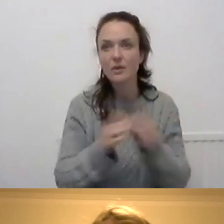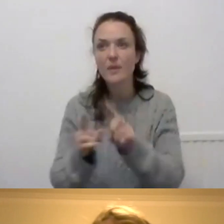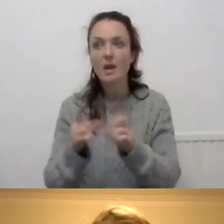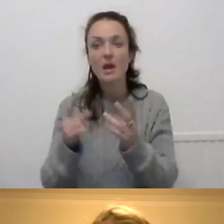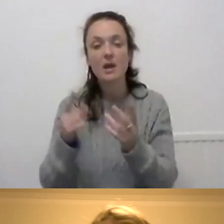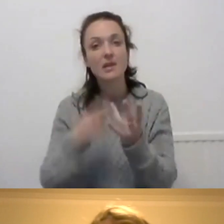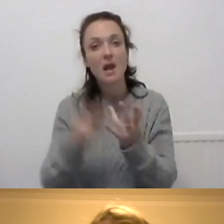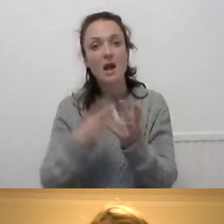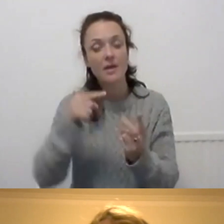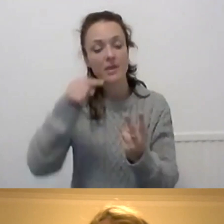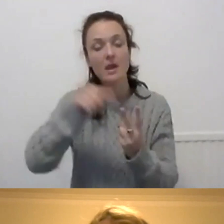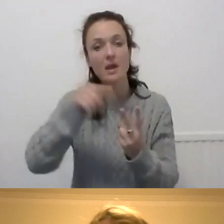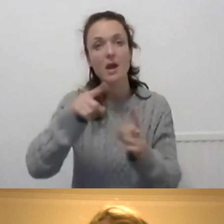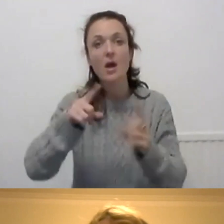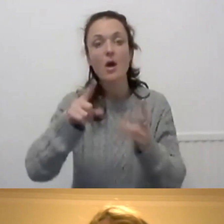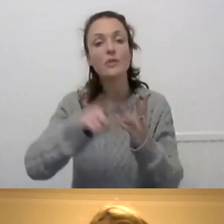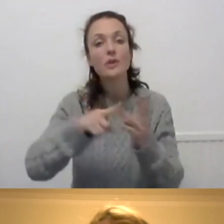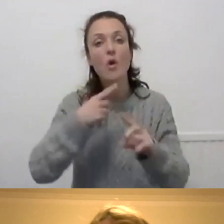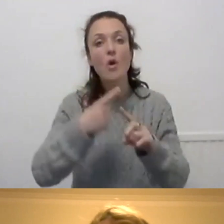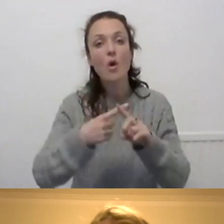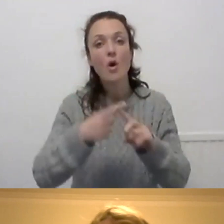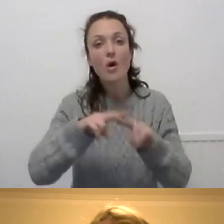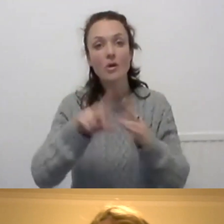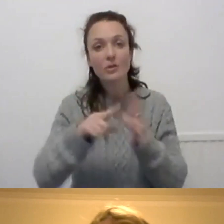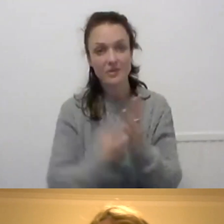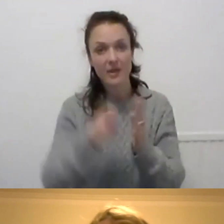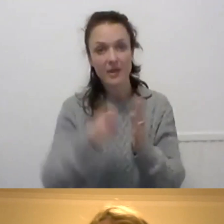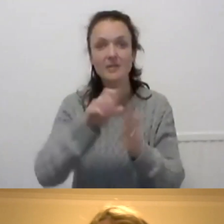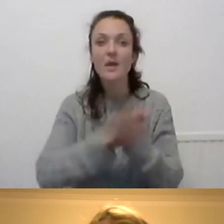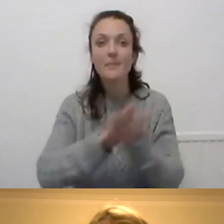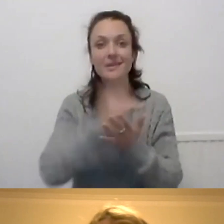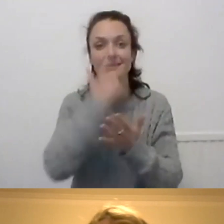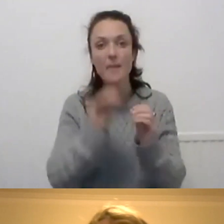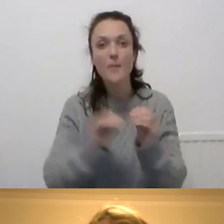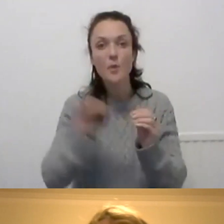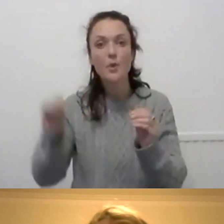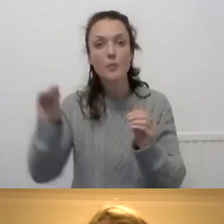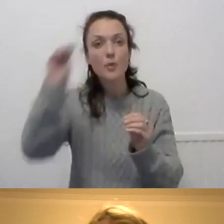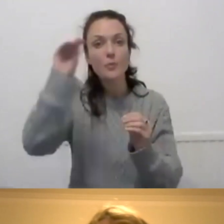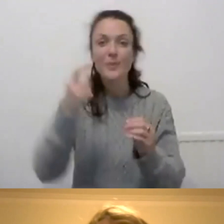let's hope that the system is sensible. And actually, how people will find out about these